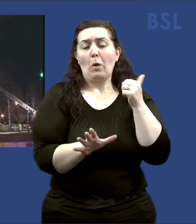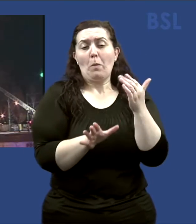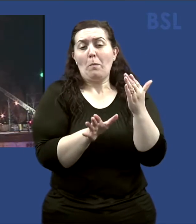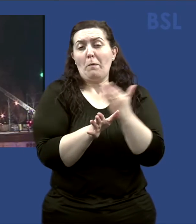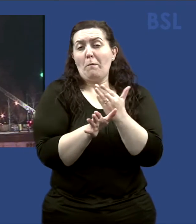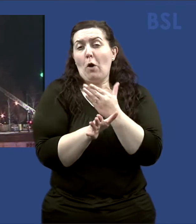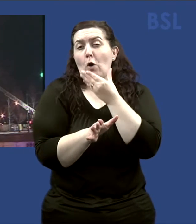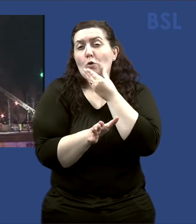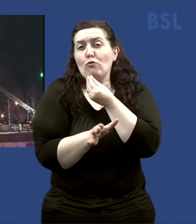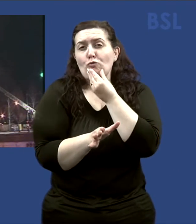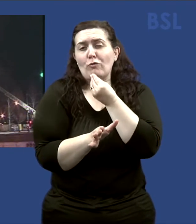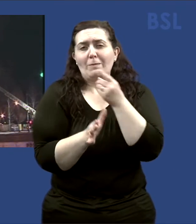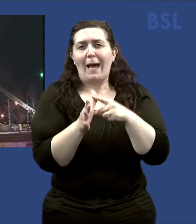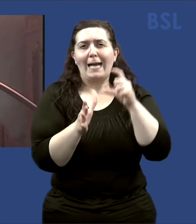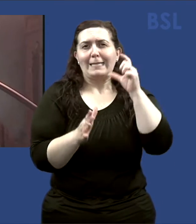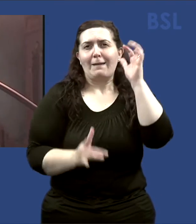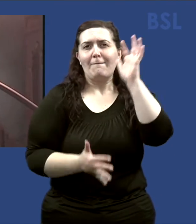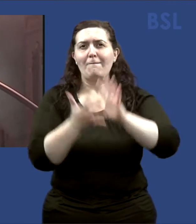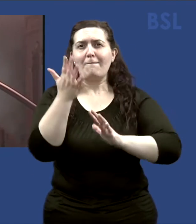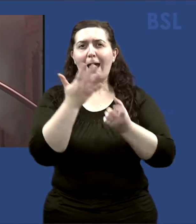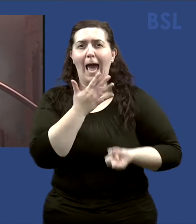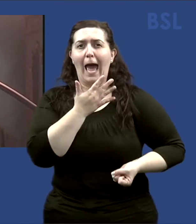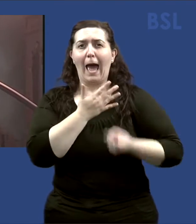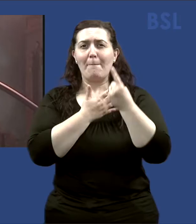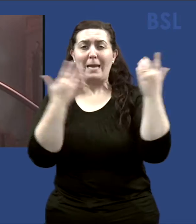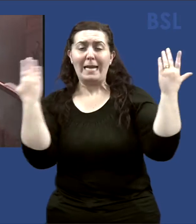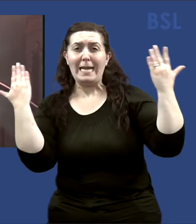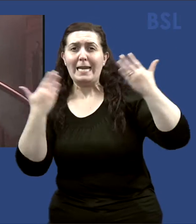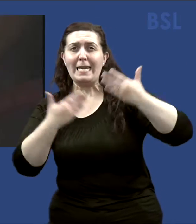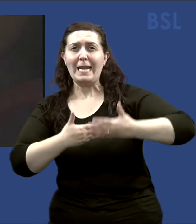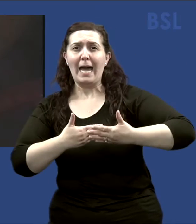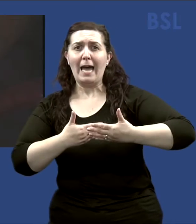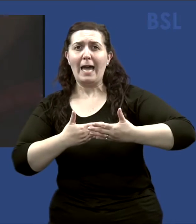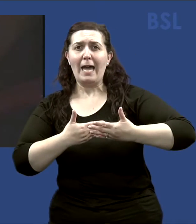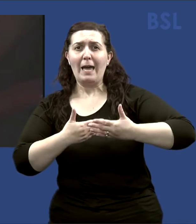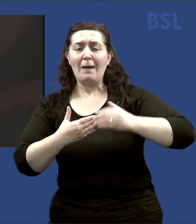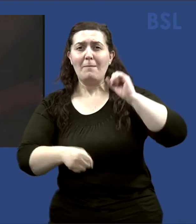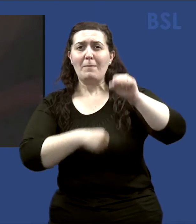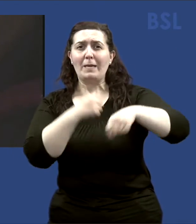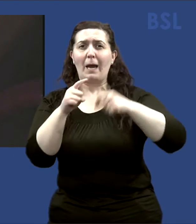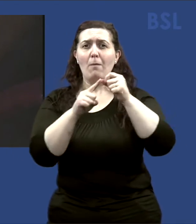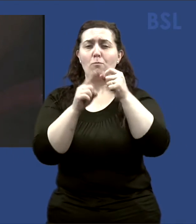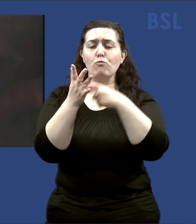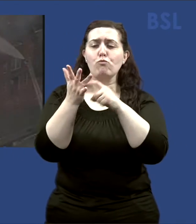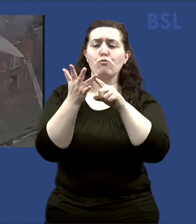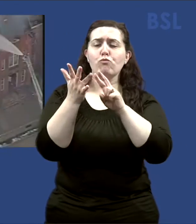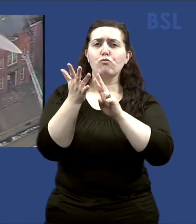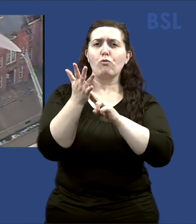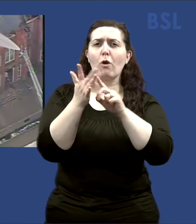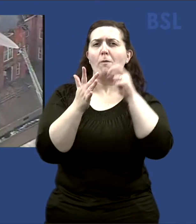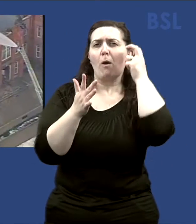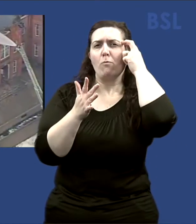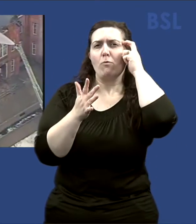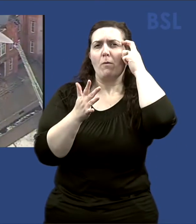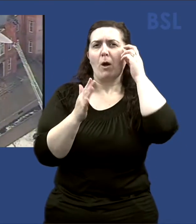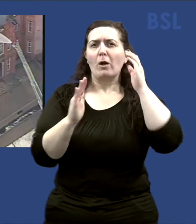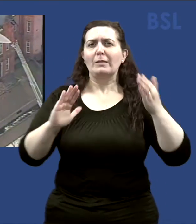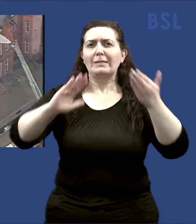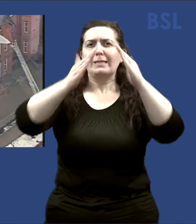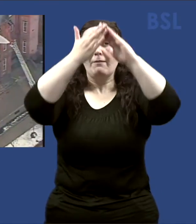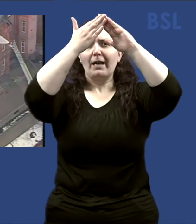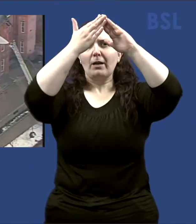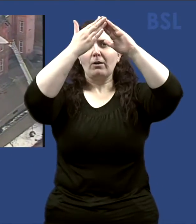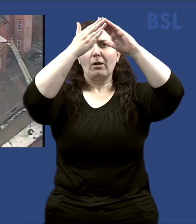Five years ago, days before Christmas, an accidental fire in the middle of the night, all but devoured the Provo Tabernacle.